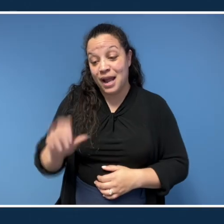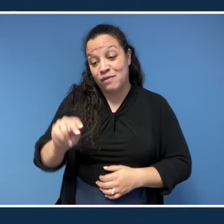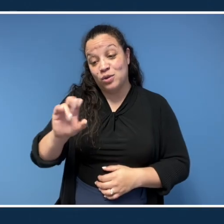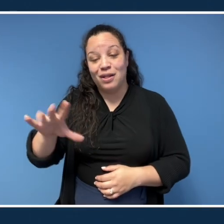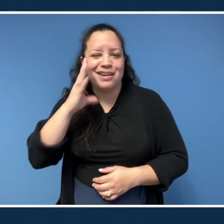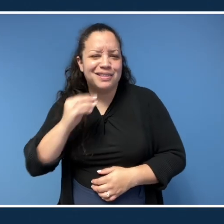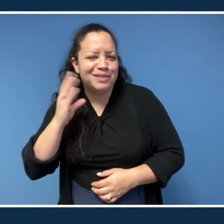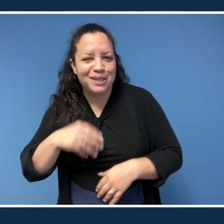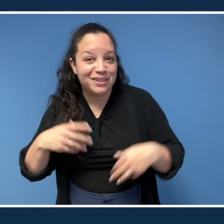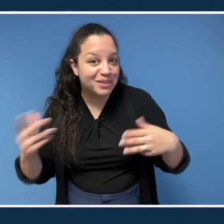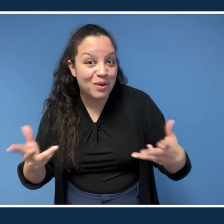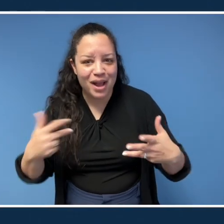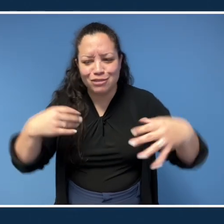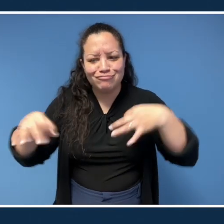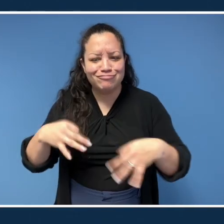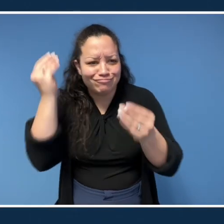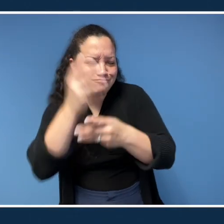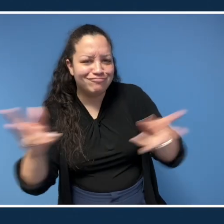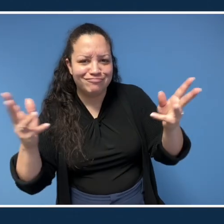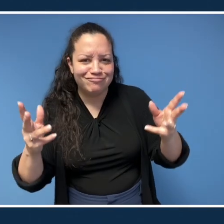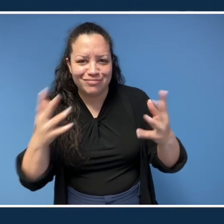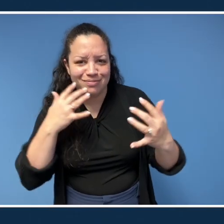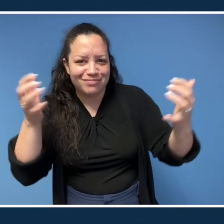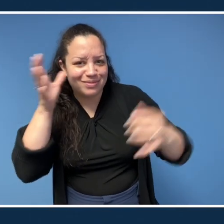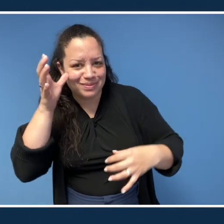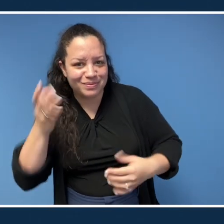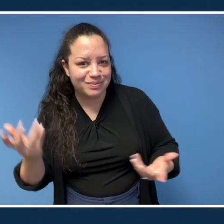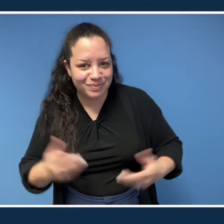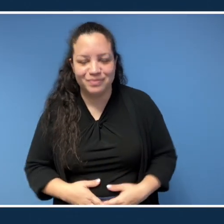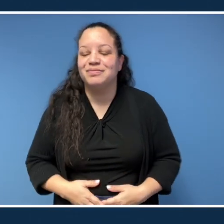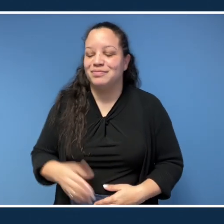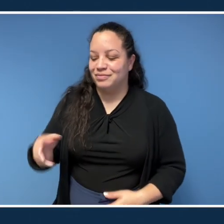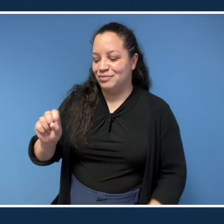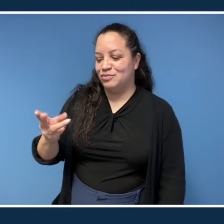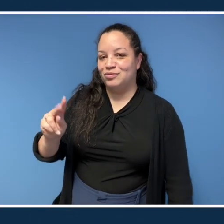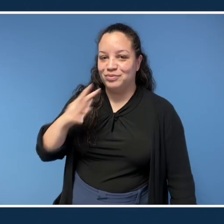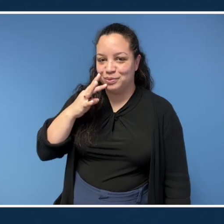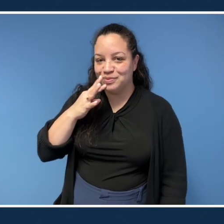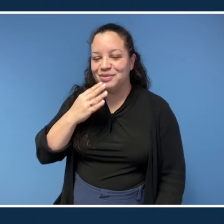Scotian experience? What do you want our listeners to know? Well, first of all, thanks for having me on the Rooted and